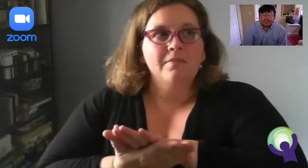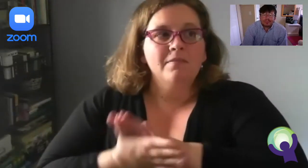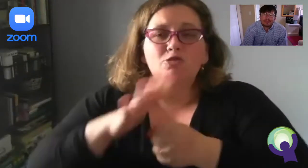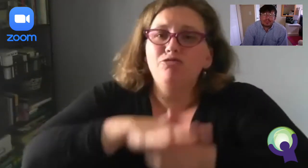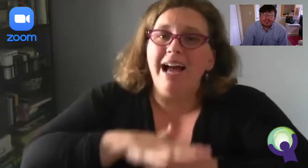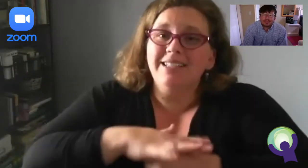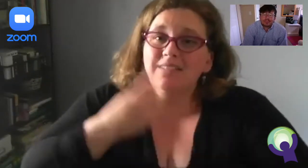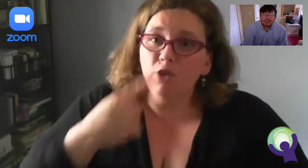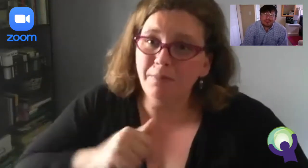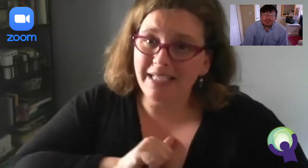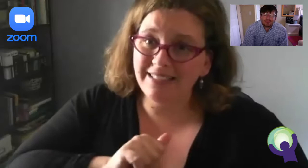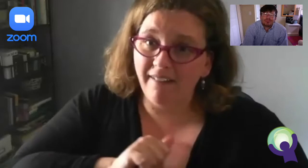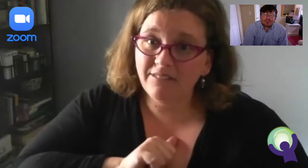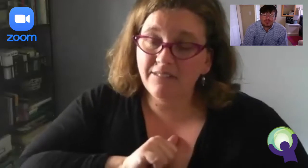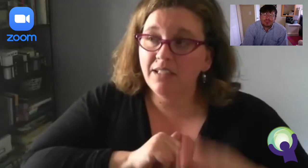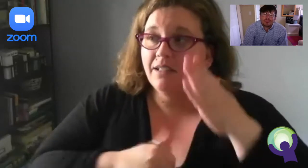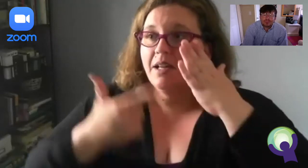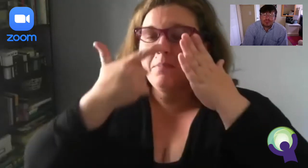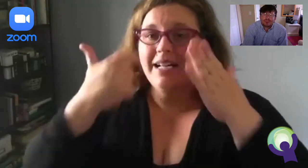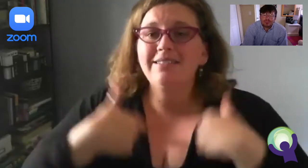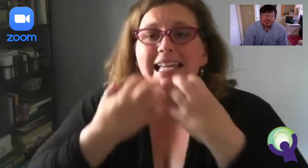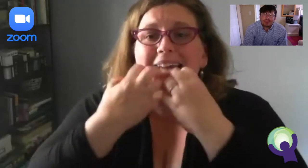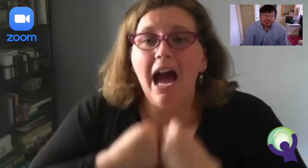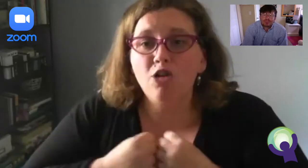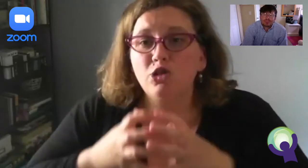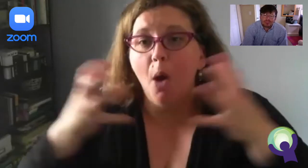or whatever is bringing them down and that can be stressful for myself